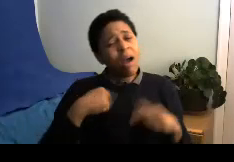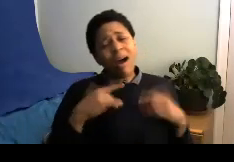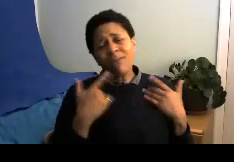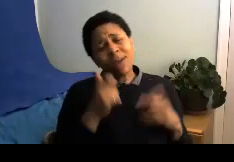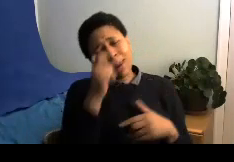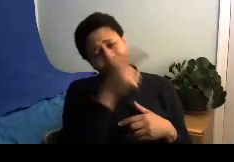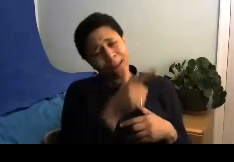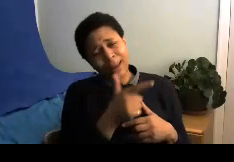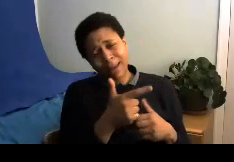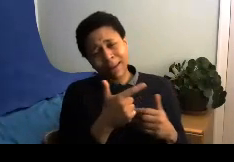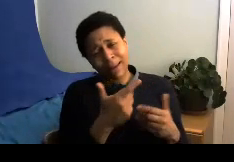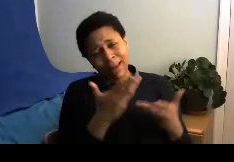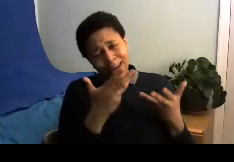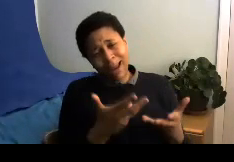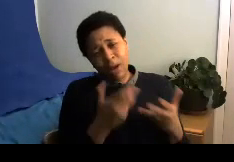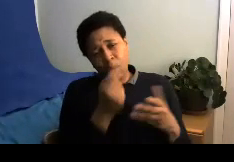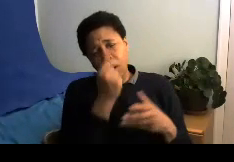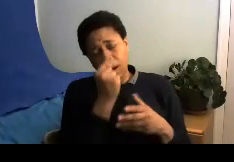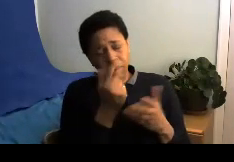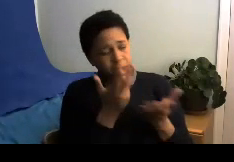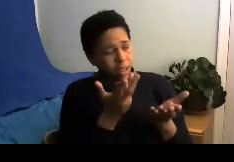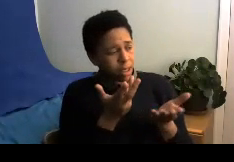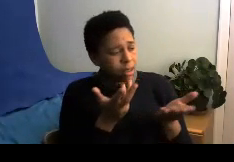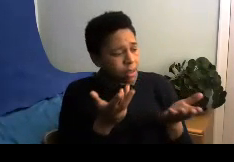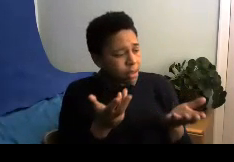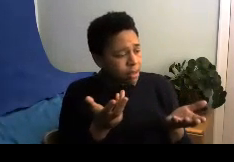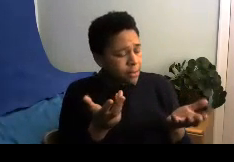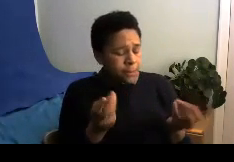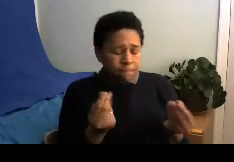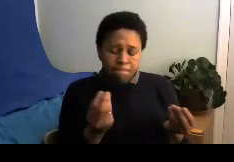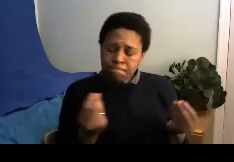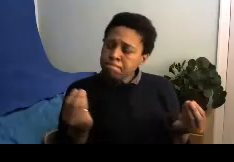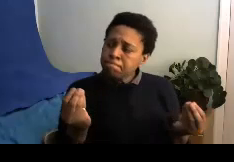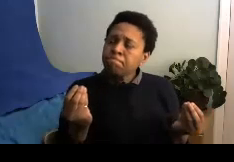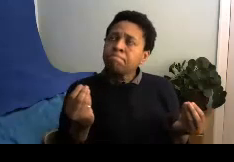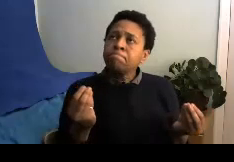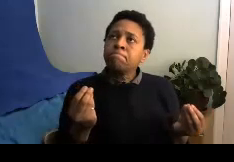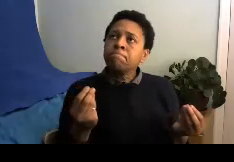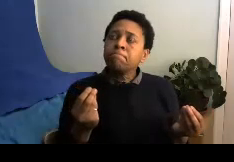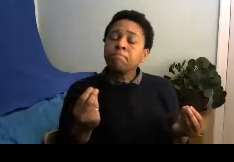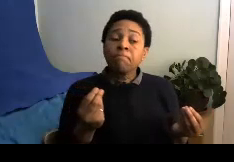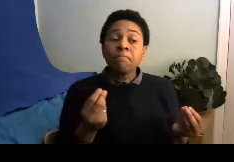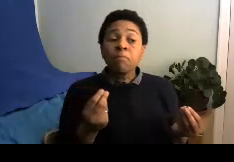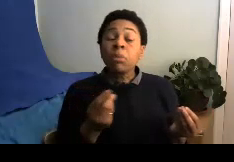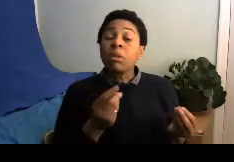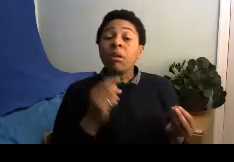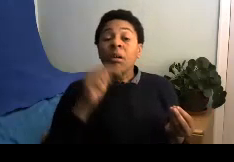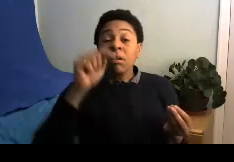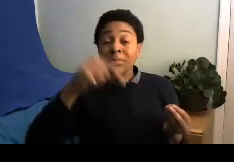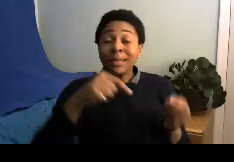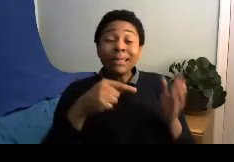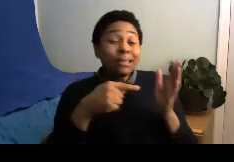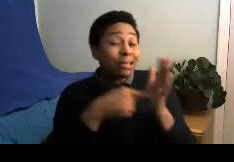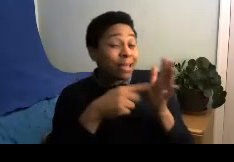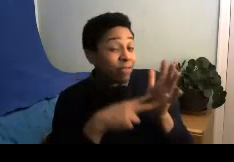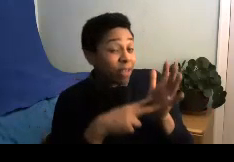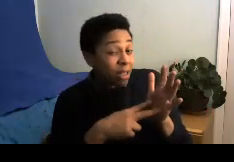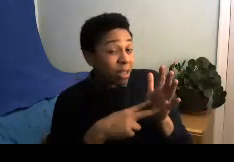where the market in TV and film has really opened itself up to